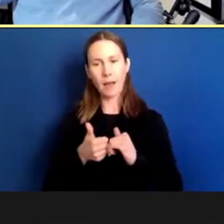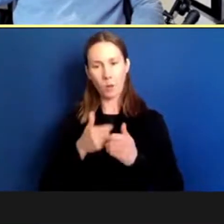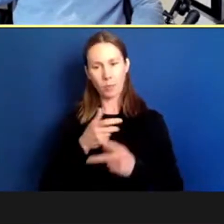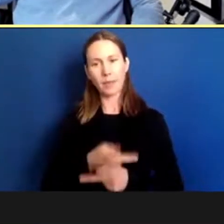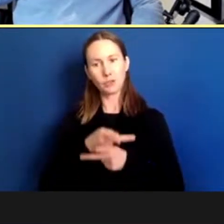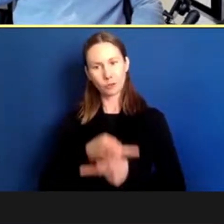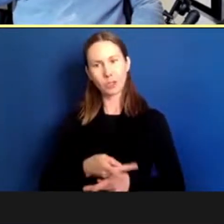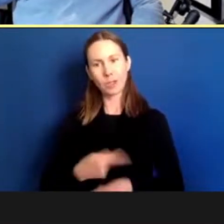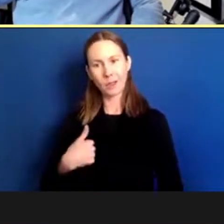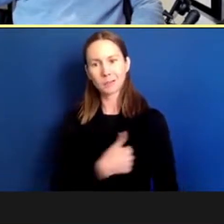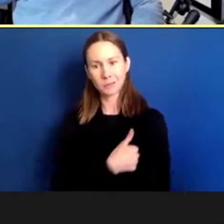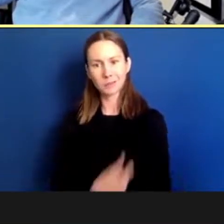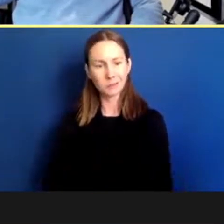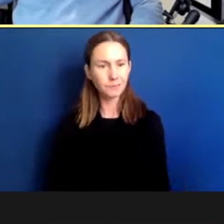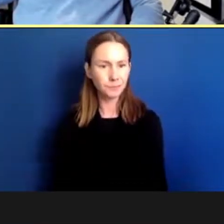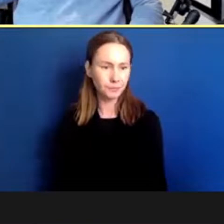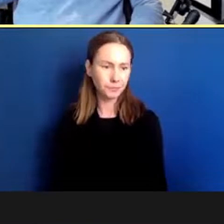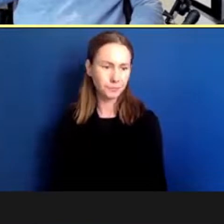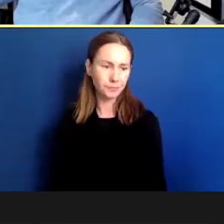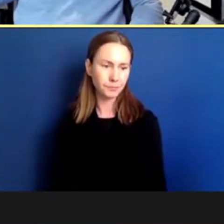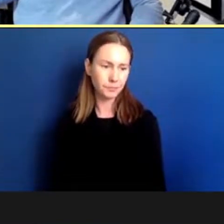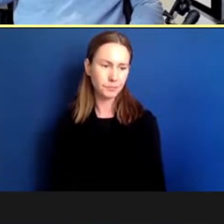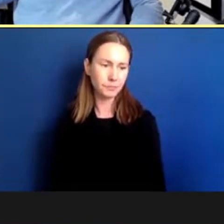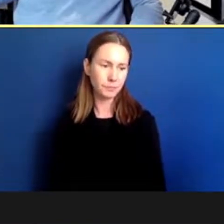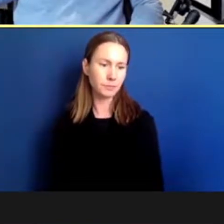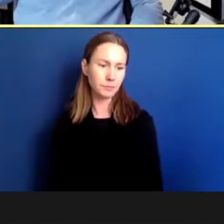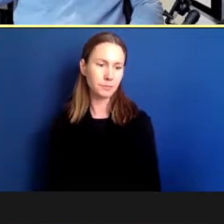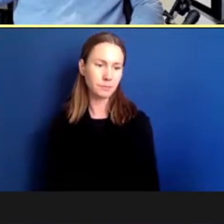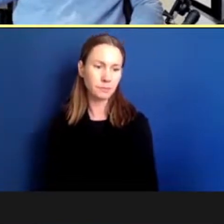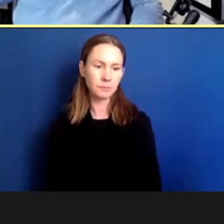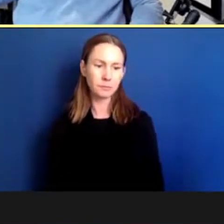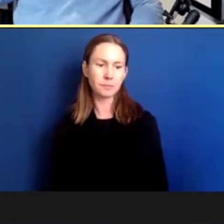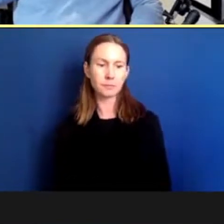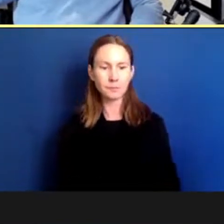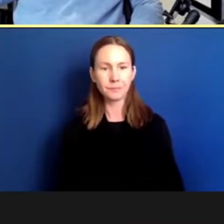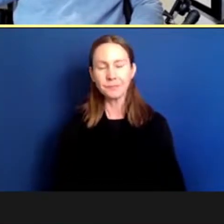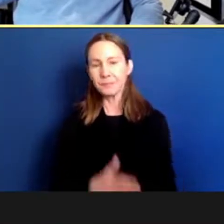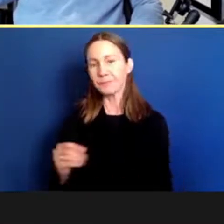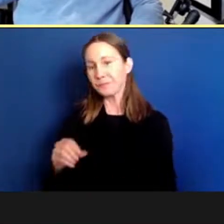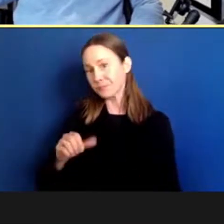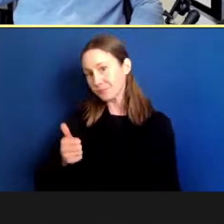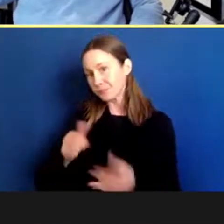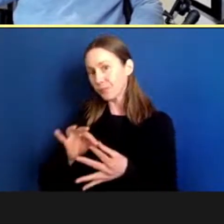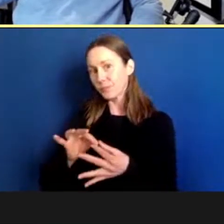multiple perspectives on medical futility decisions, relating to people with disabilities.